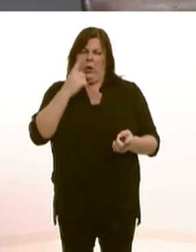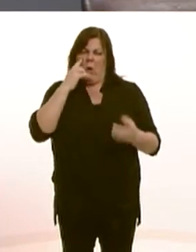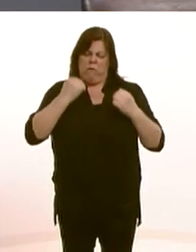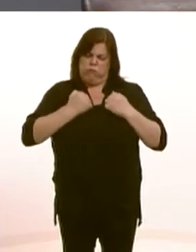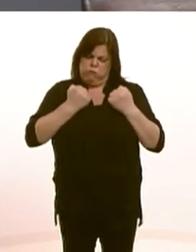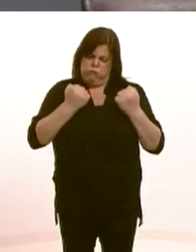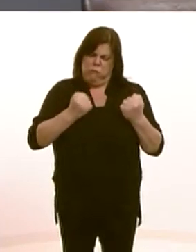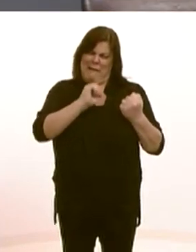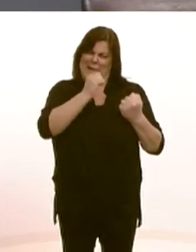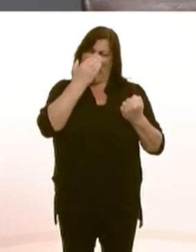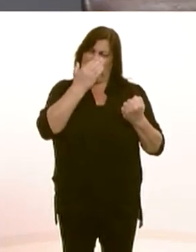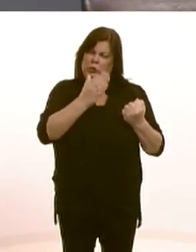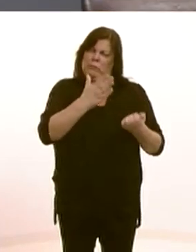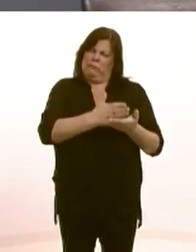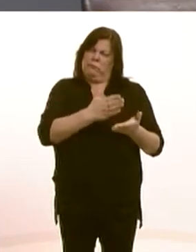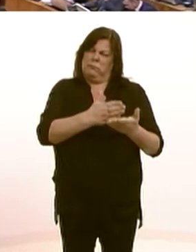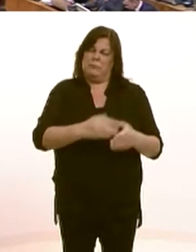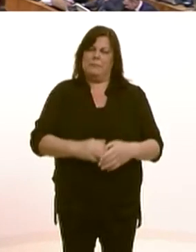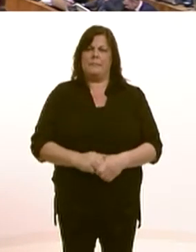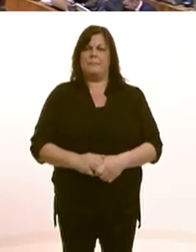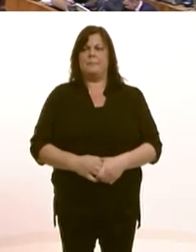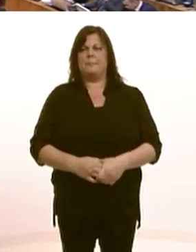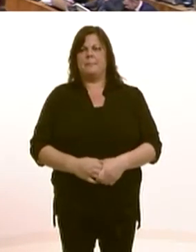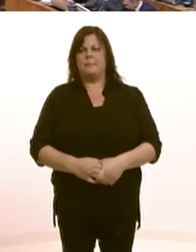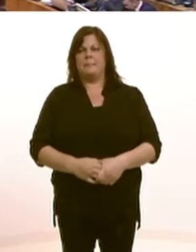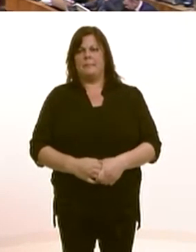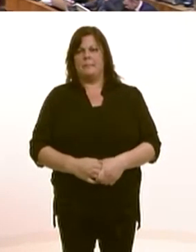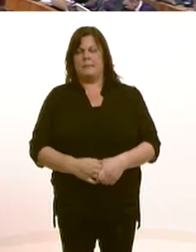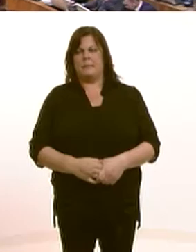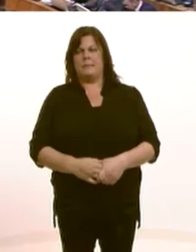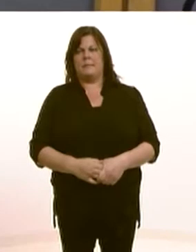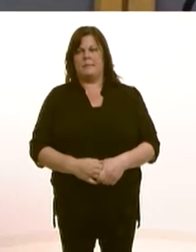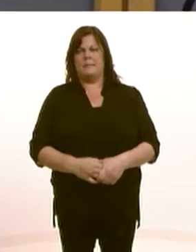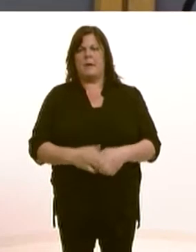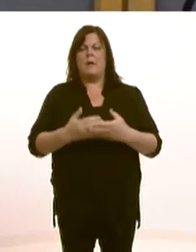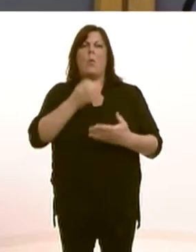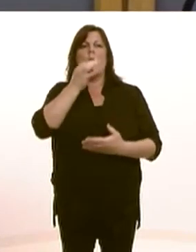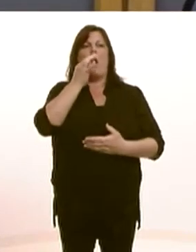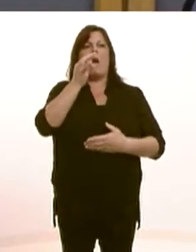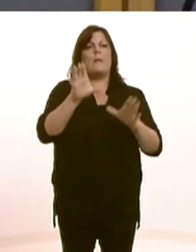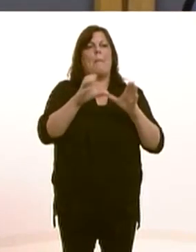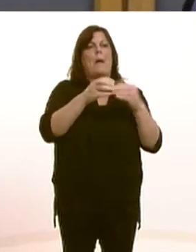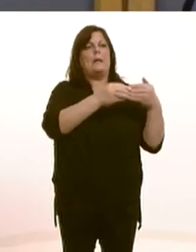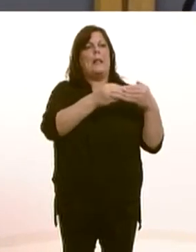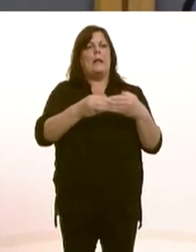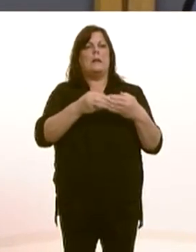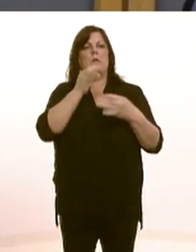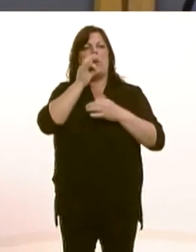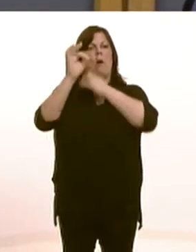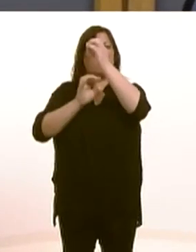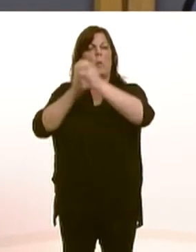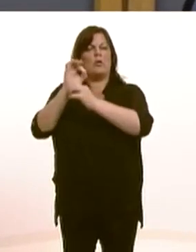Y Llywydd / The Presiding Officer: Rwyín galw nawr ar arweinwyr y pleidiau i holiír Prif Weinidog. Arweinydd yr Wrthblaid, Leanne Wood.